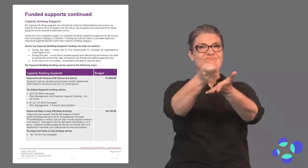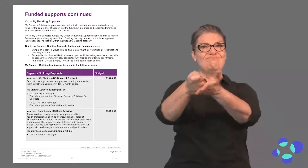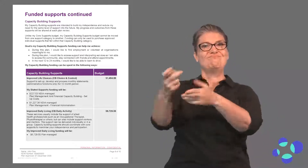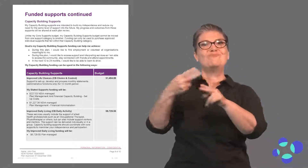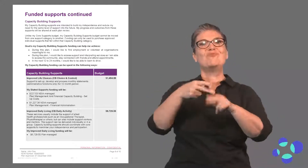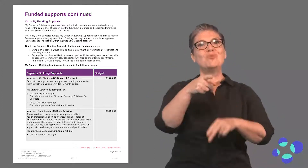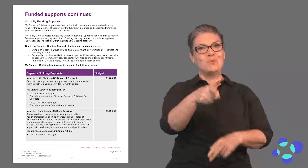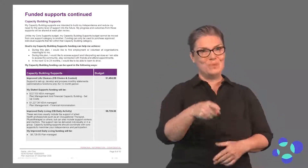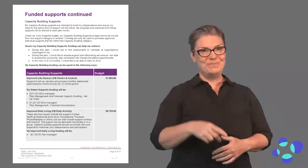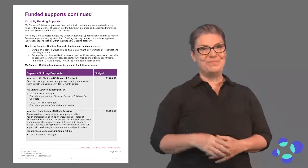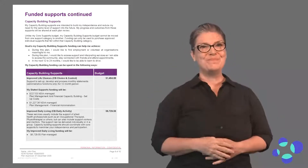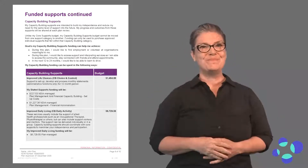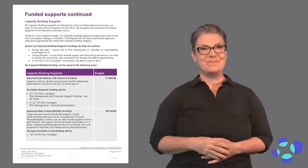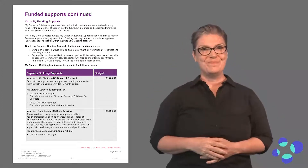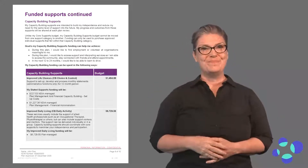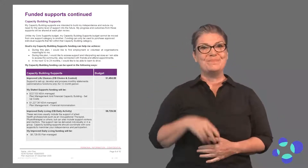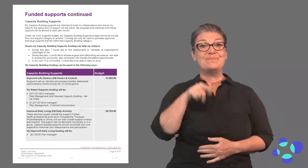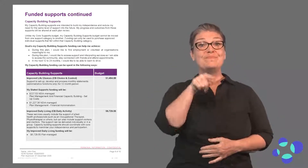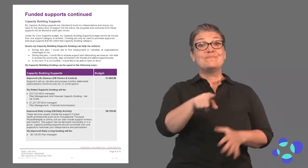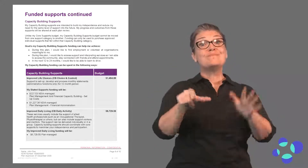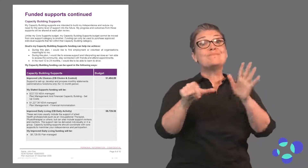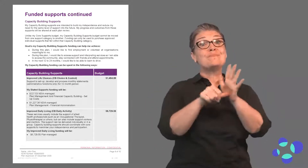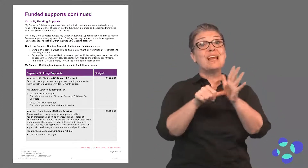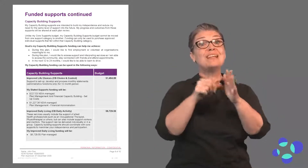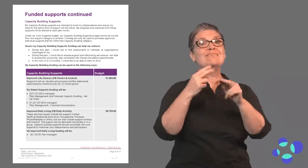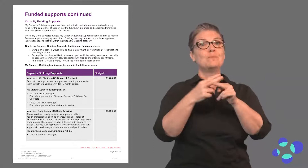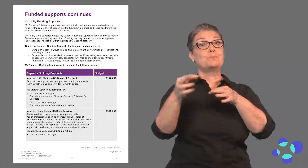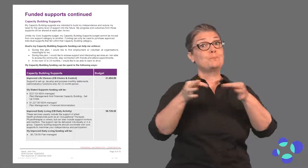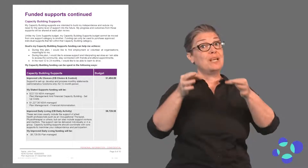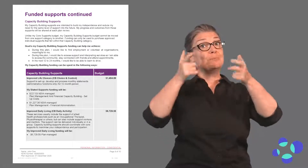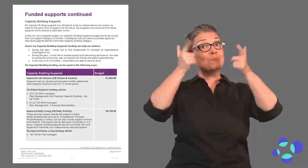The plan manager pays those invoices on your behalf.